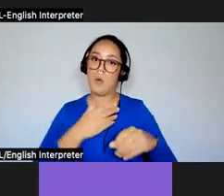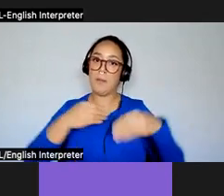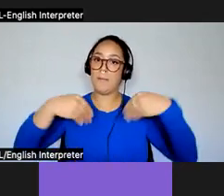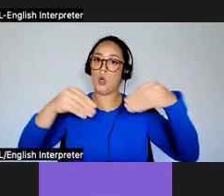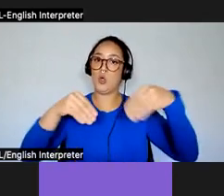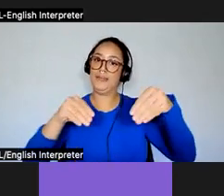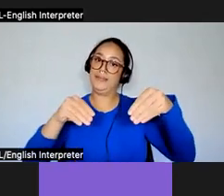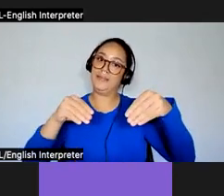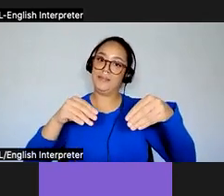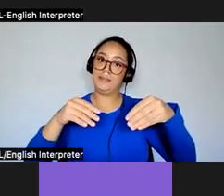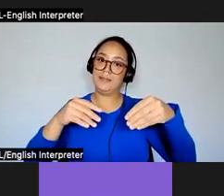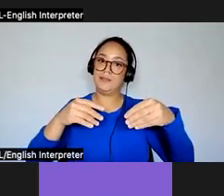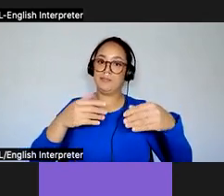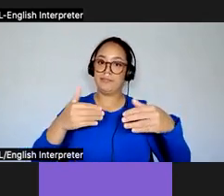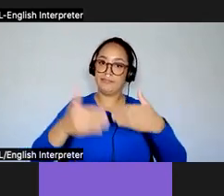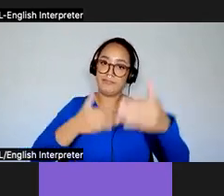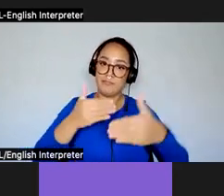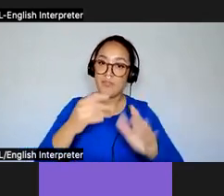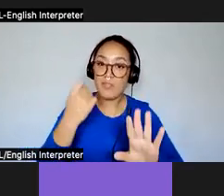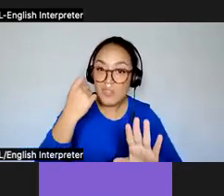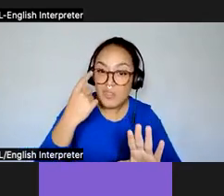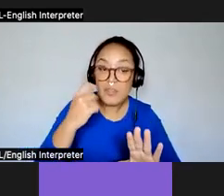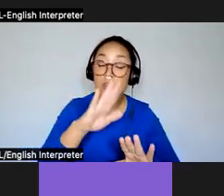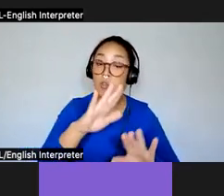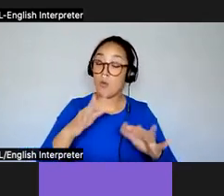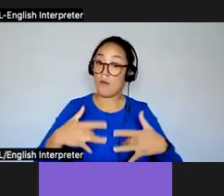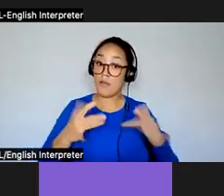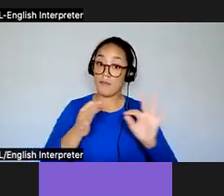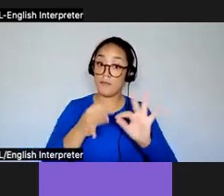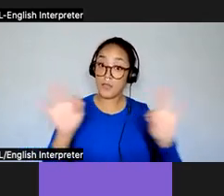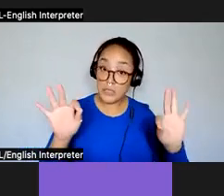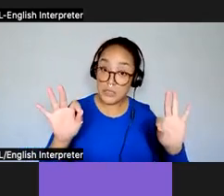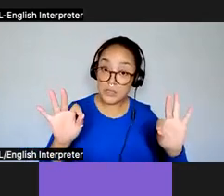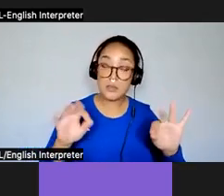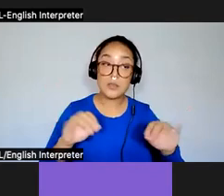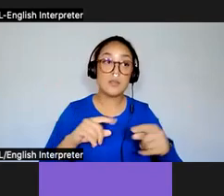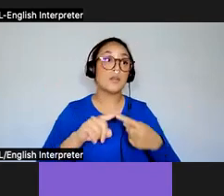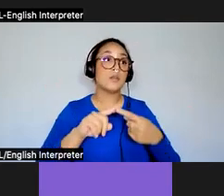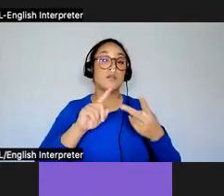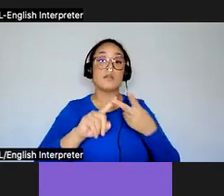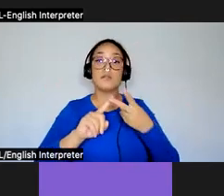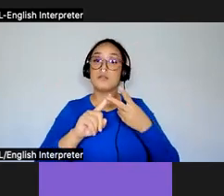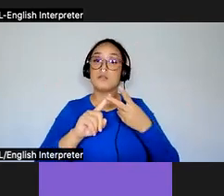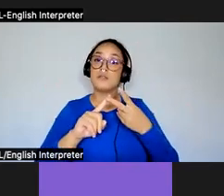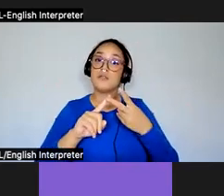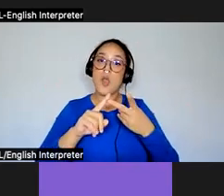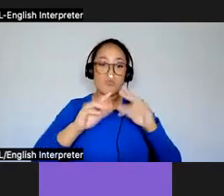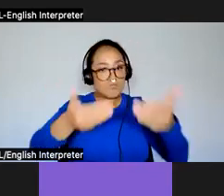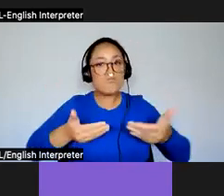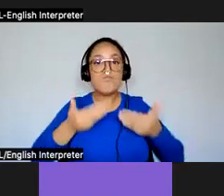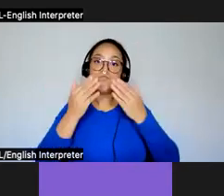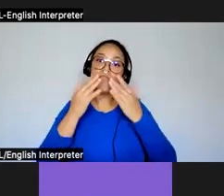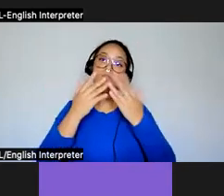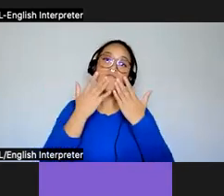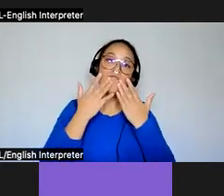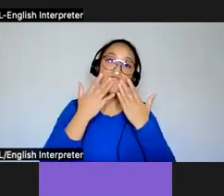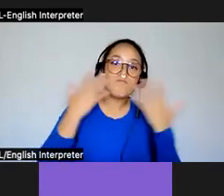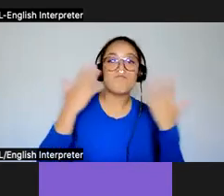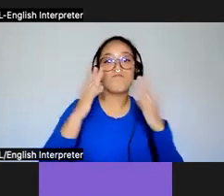As long as your event is free, you know, family friendly, and in a city of Toronto Park proper